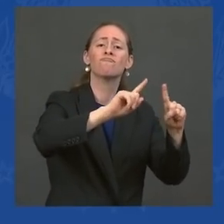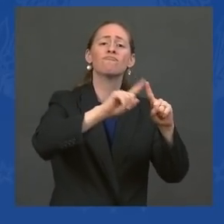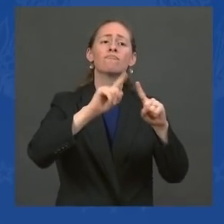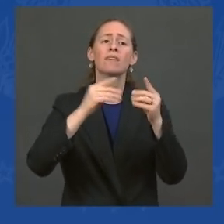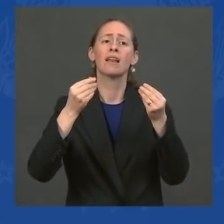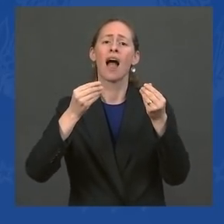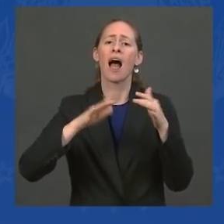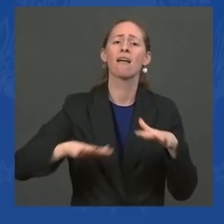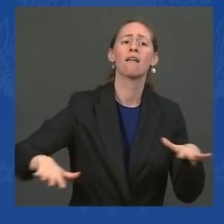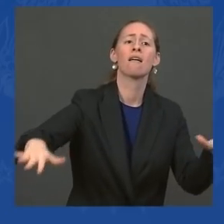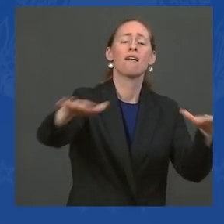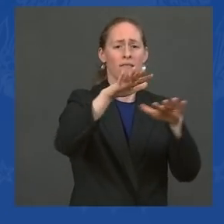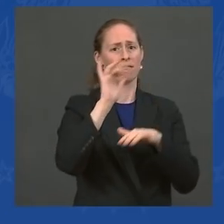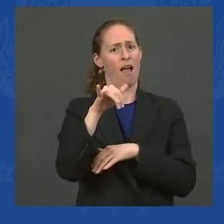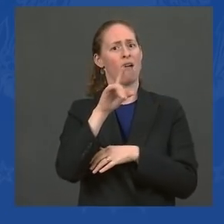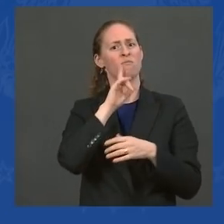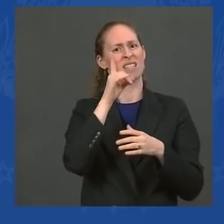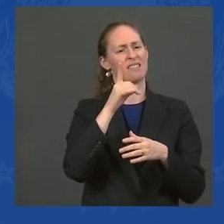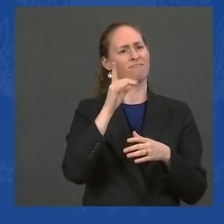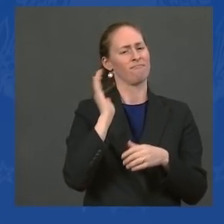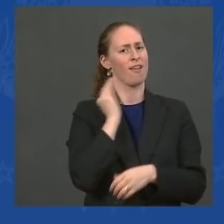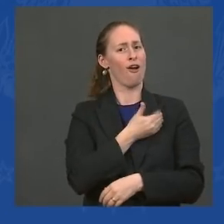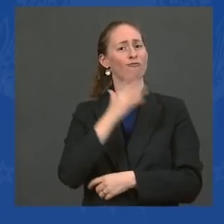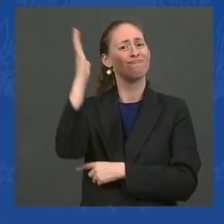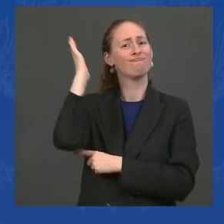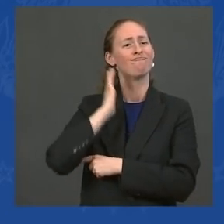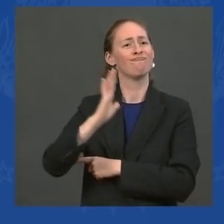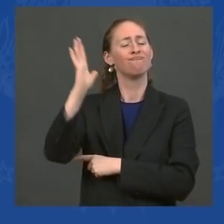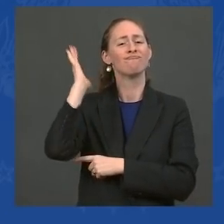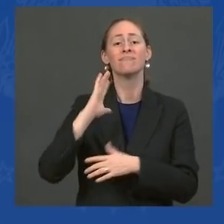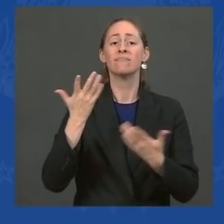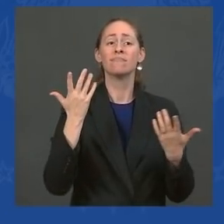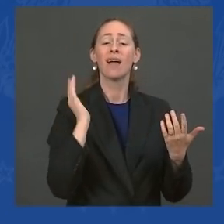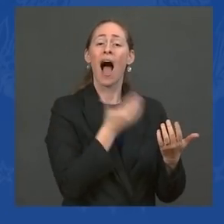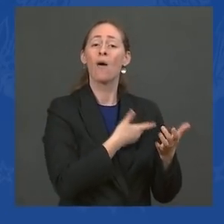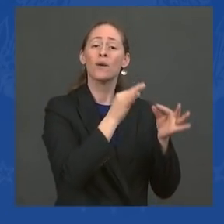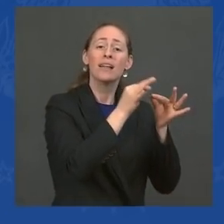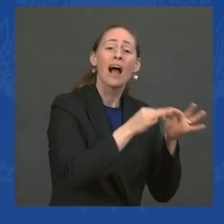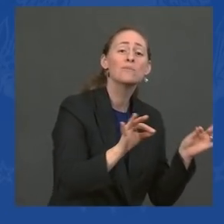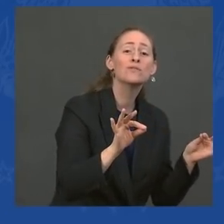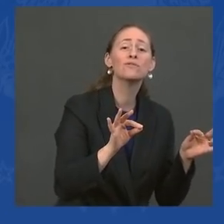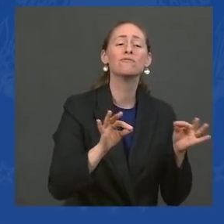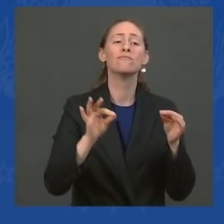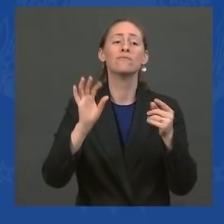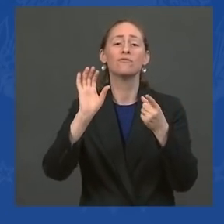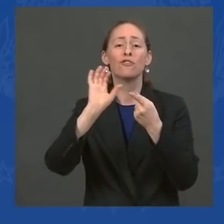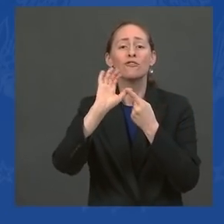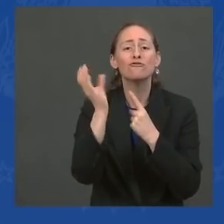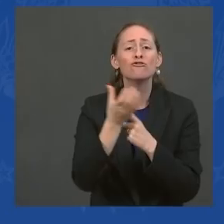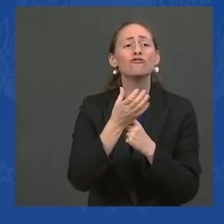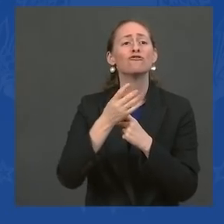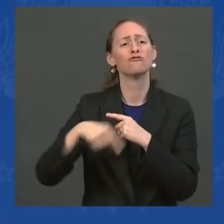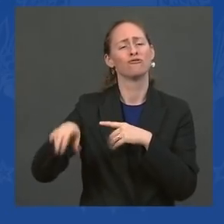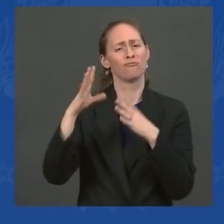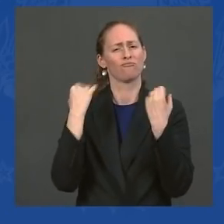Our songs, our languages, and our cultures are strong, and many people from many Indian tribes